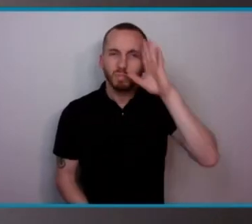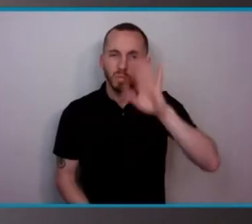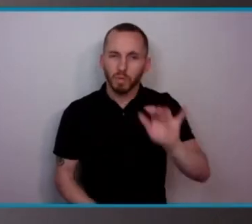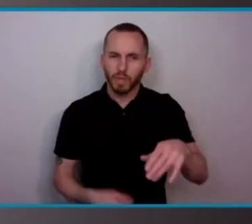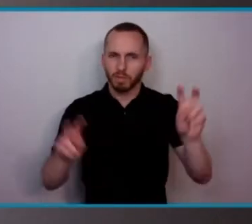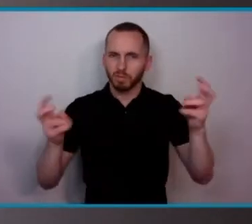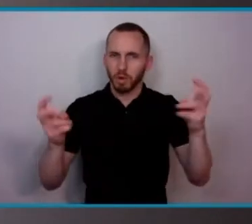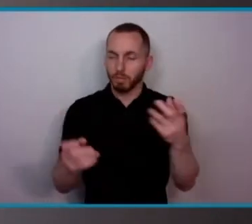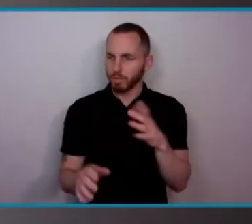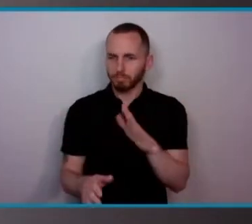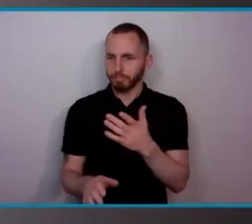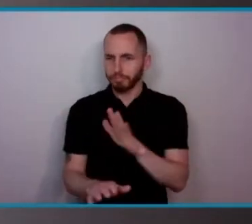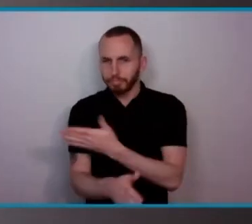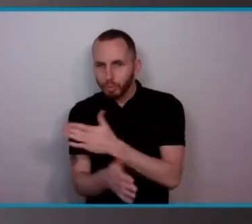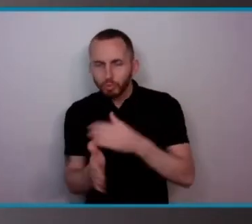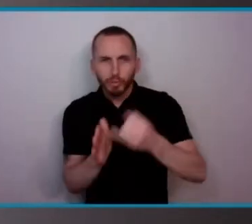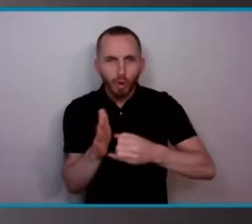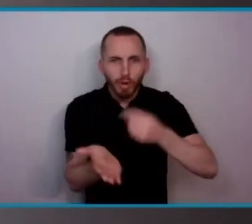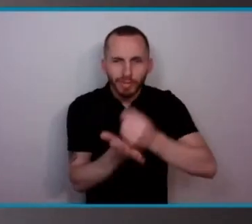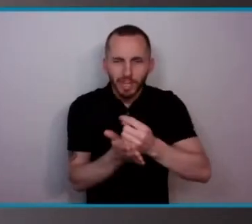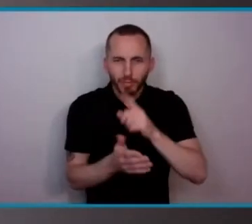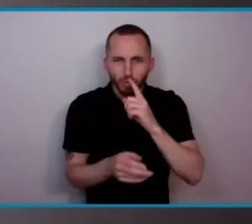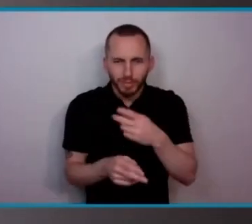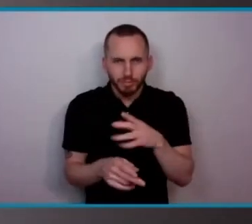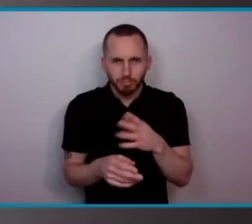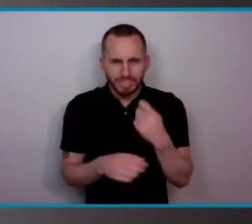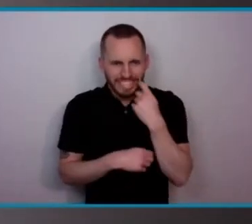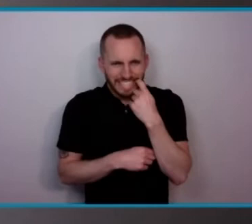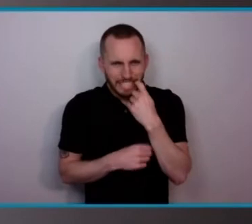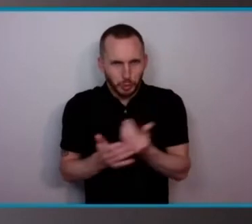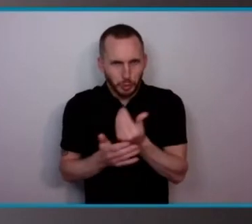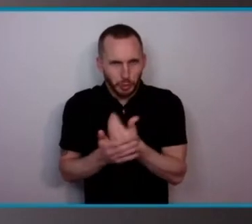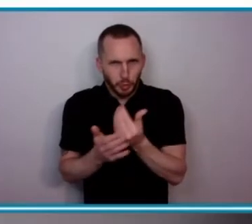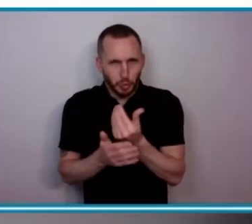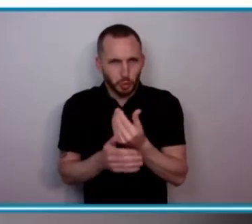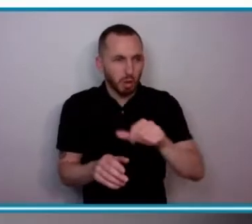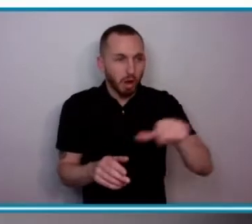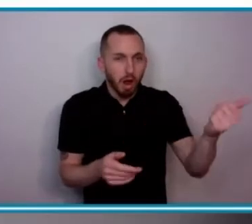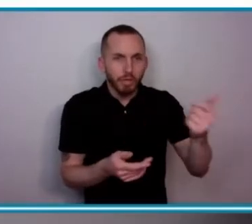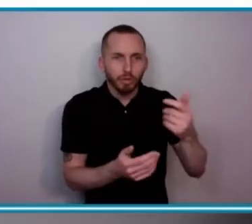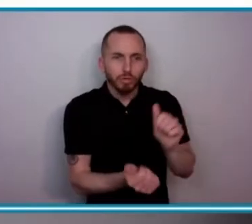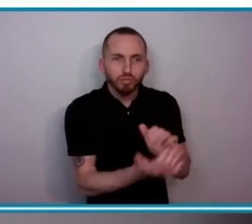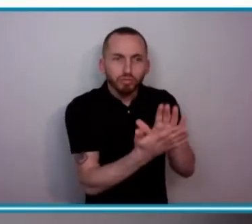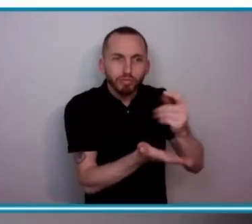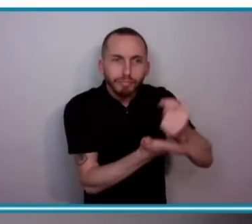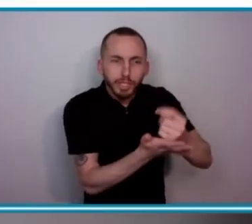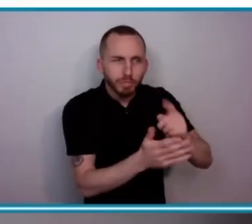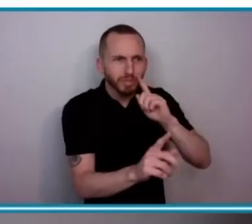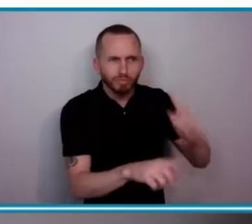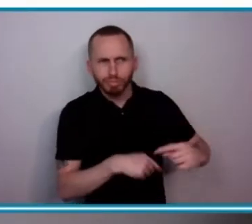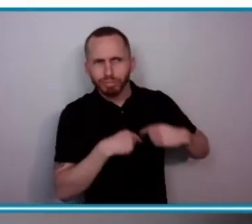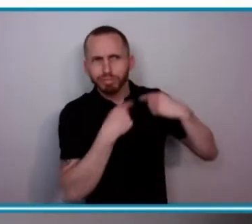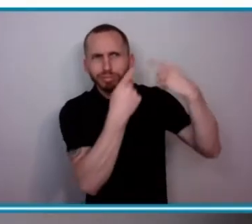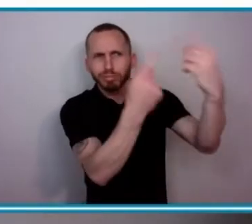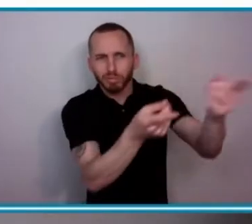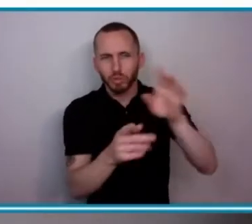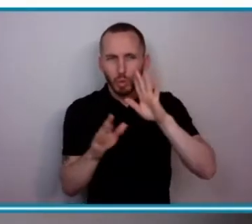another perspective and another way to address the issues. Fantastic, thank you so much.